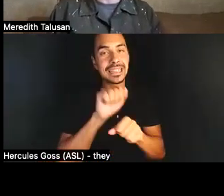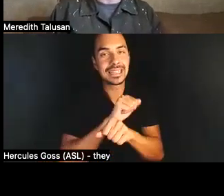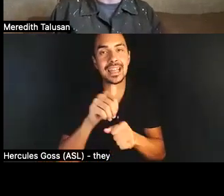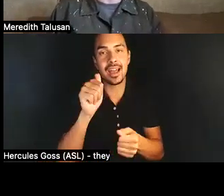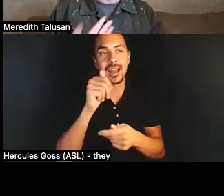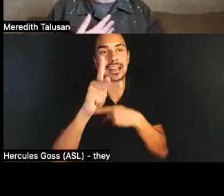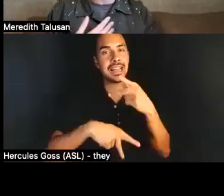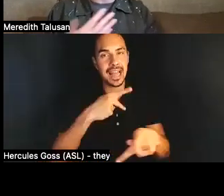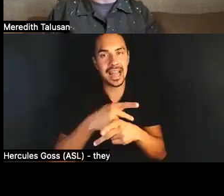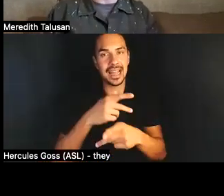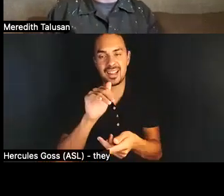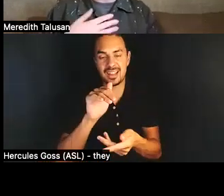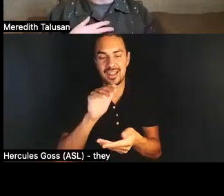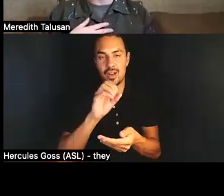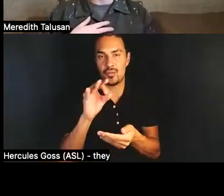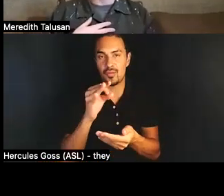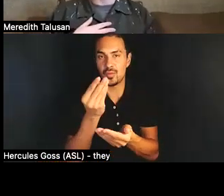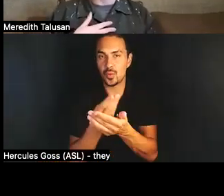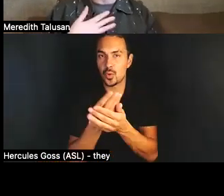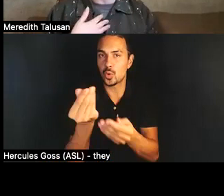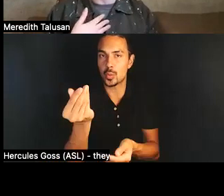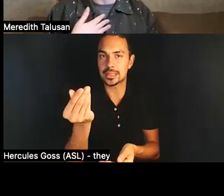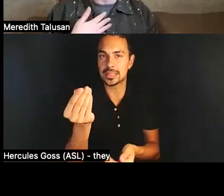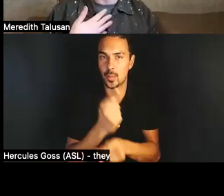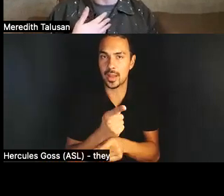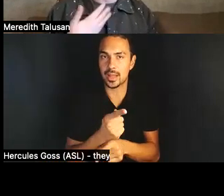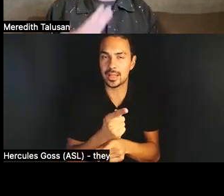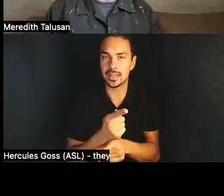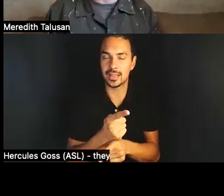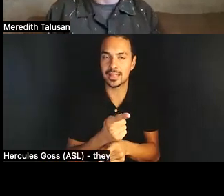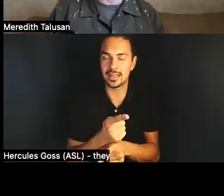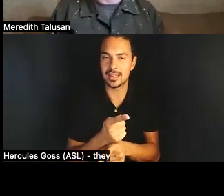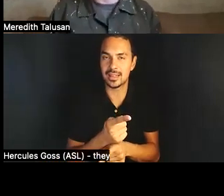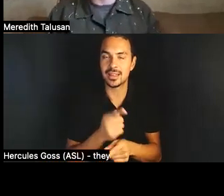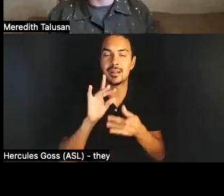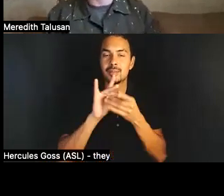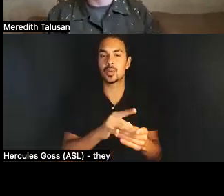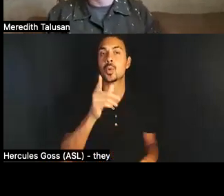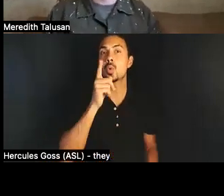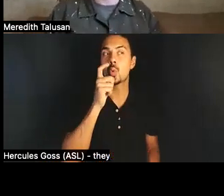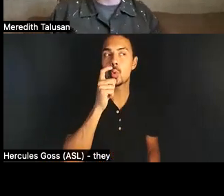in today's market. But for me, it has always been more important in terms of